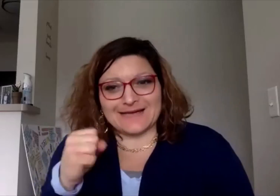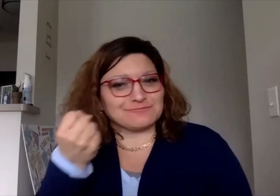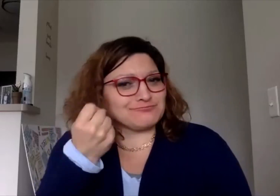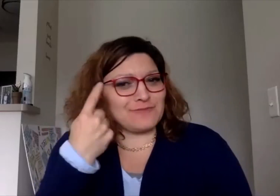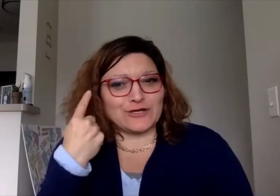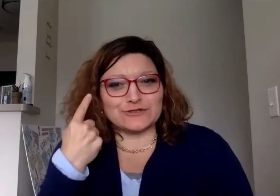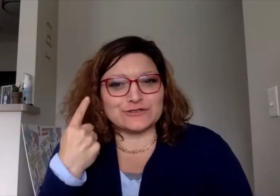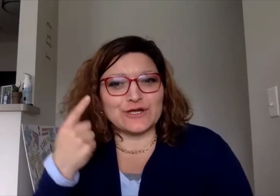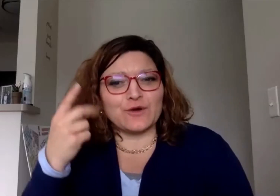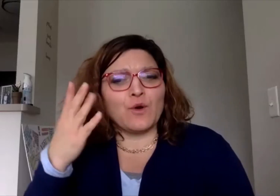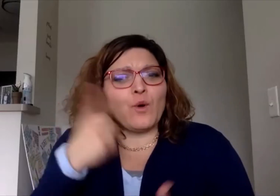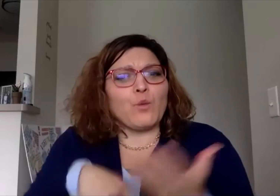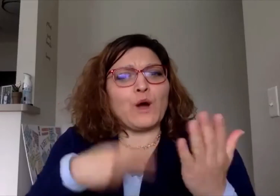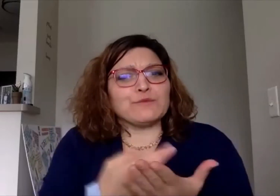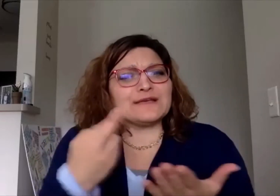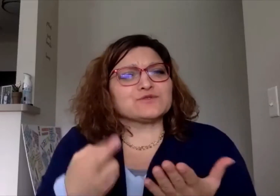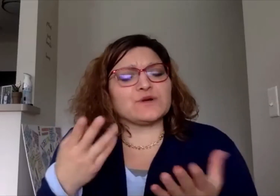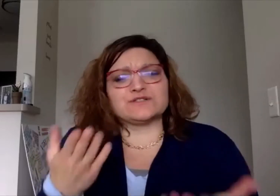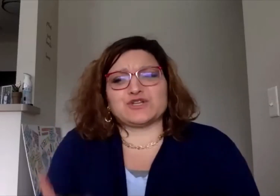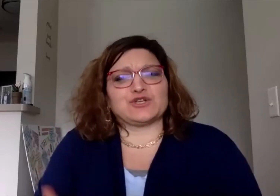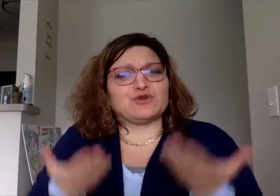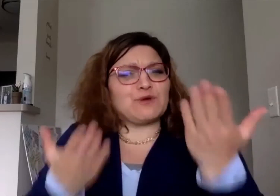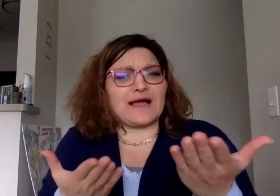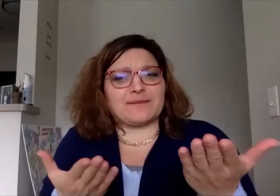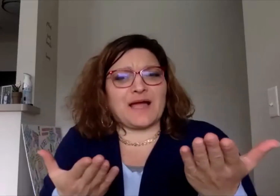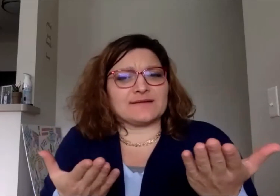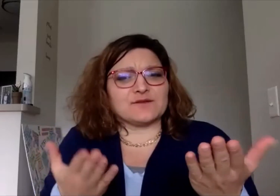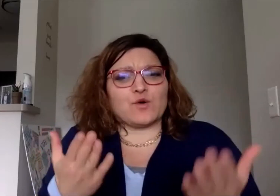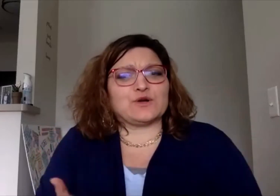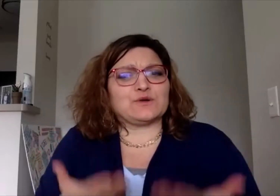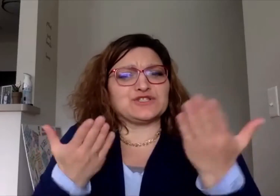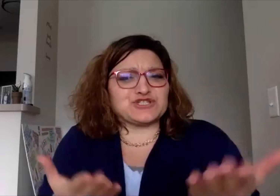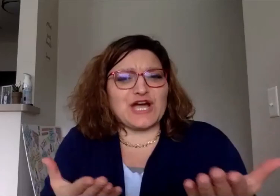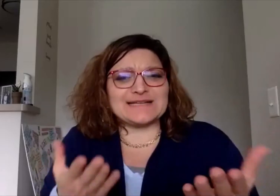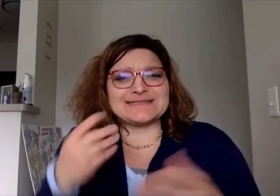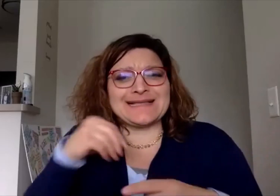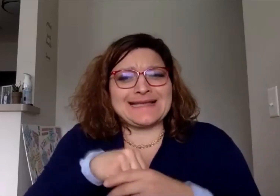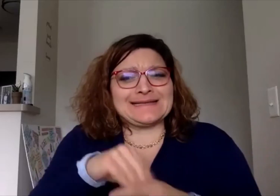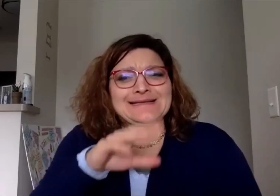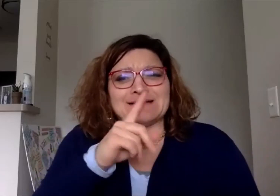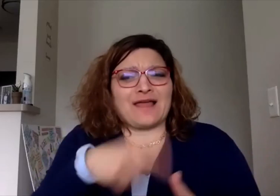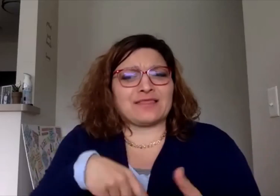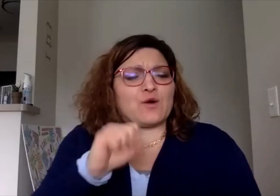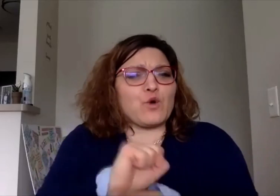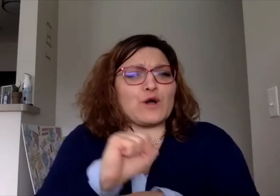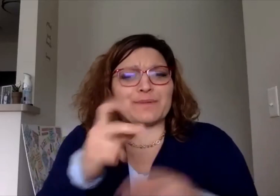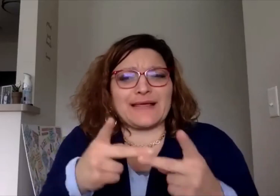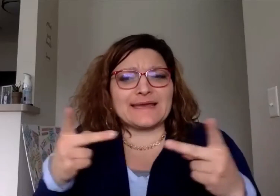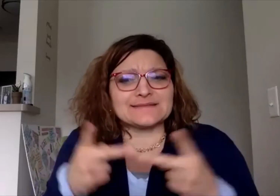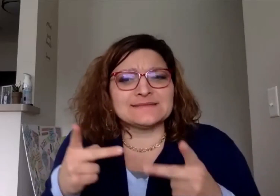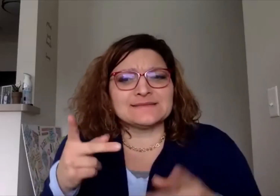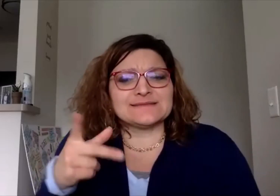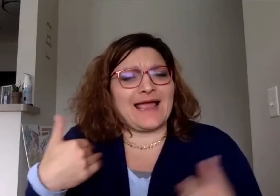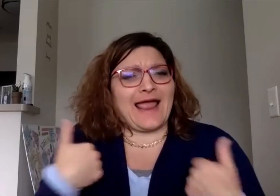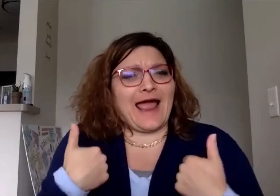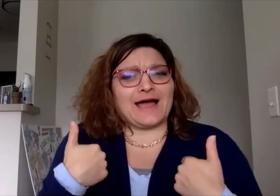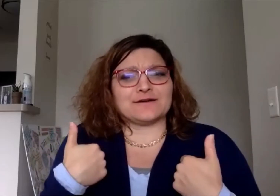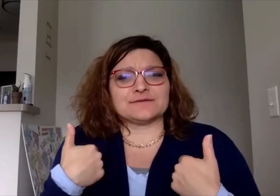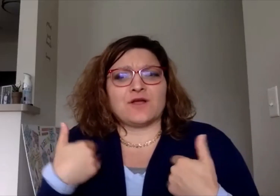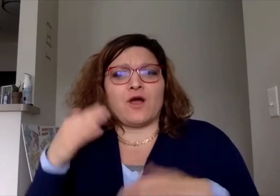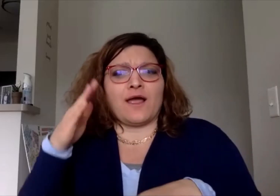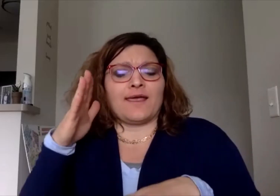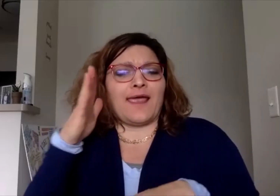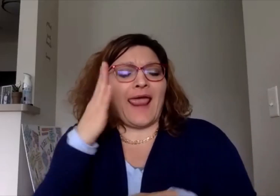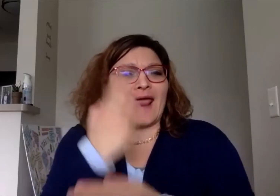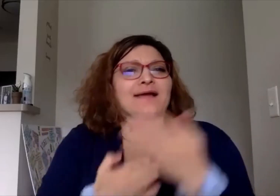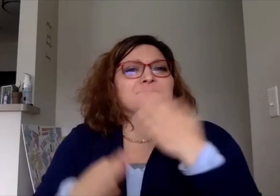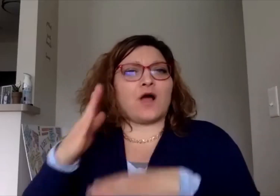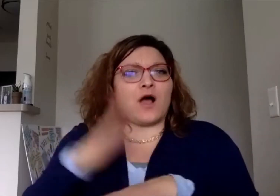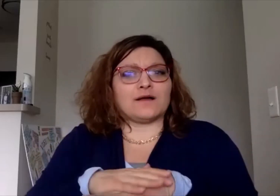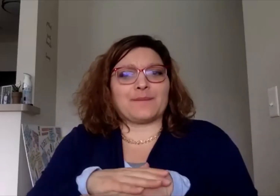an issue. What resource do you recommend or just at the workplace that has hands or i